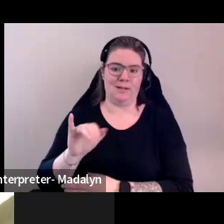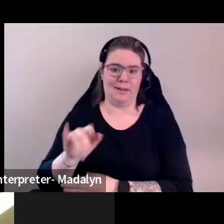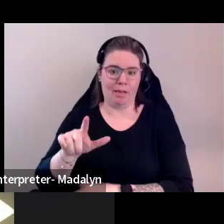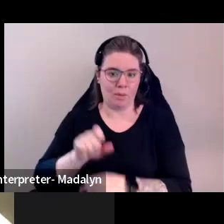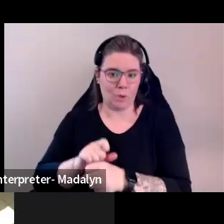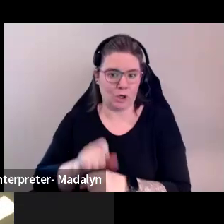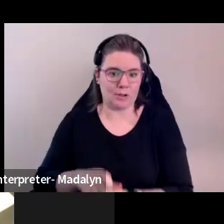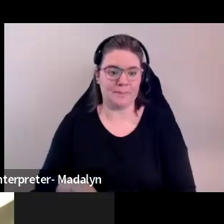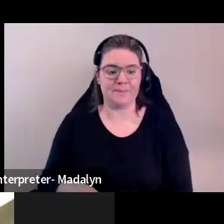Lauren Baker: so happy to.